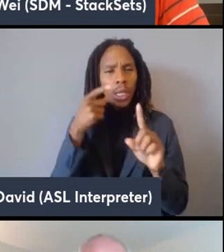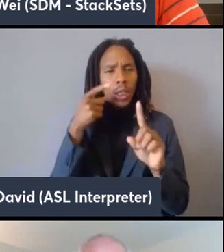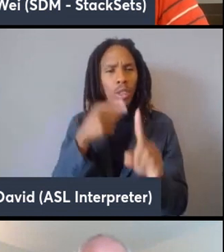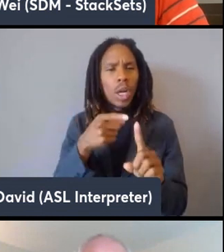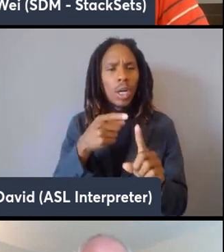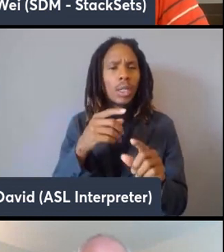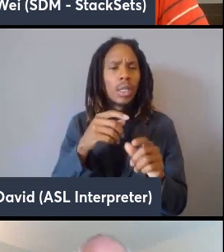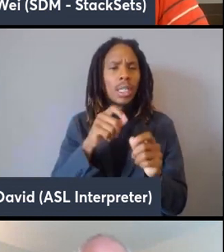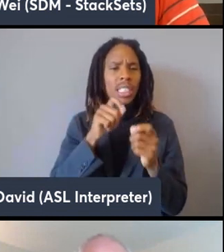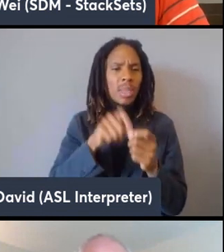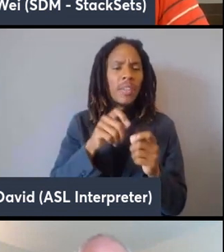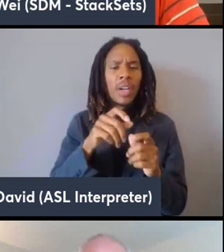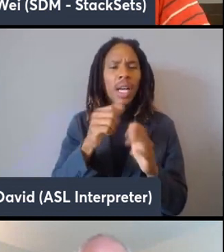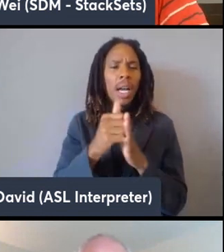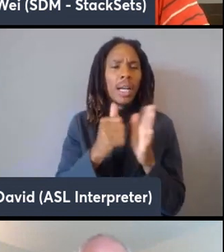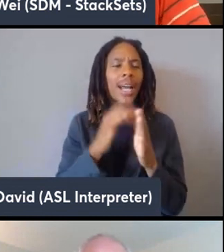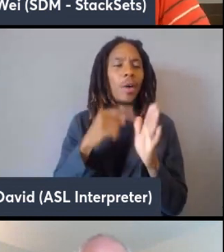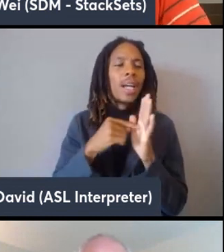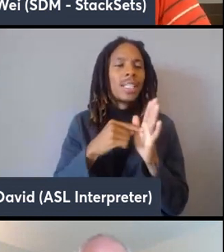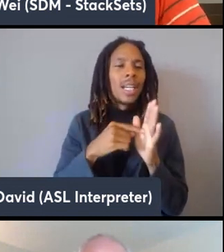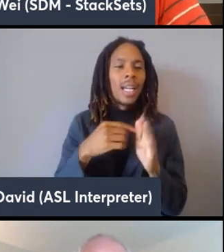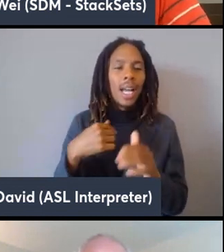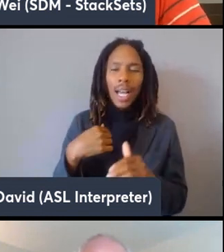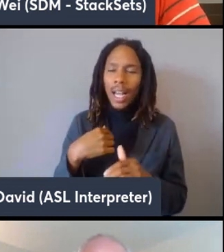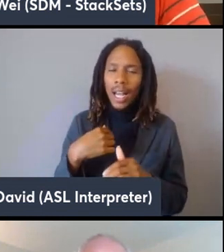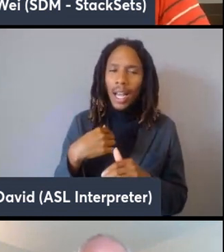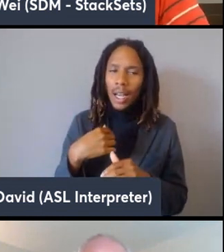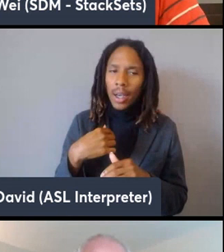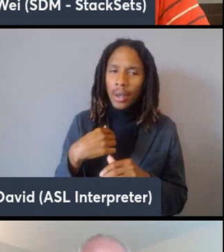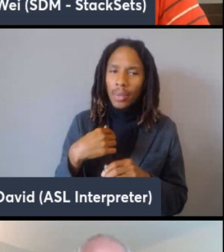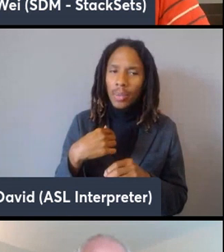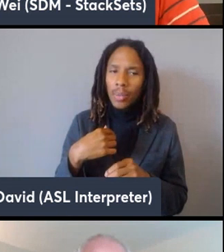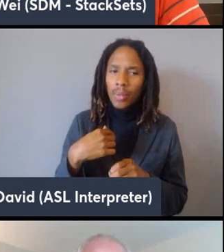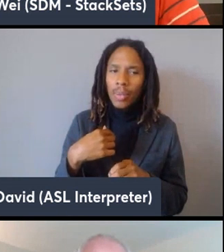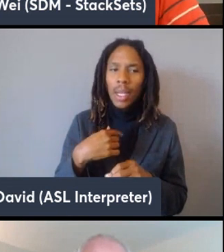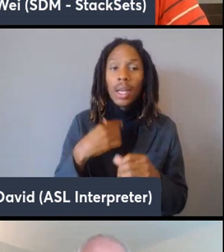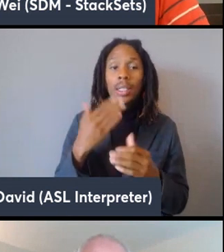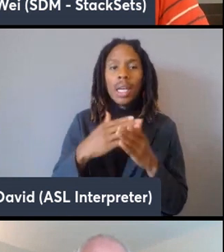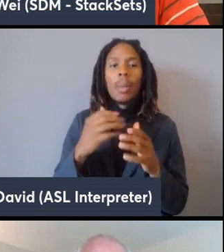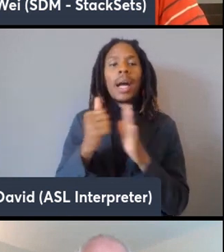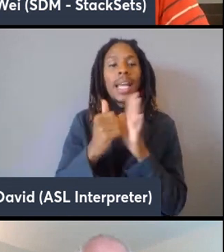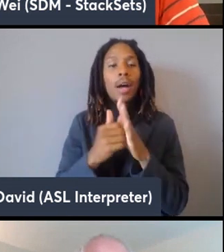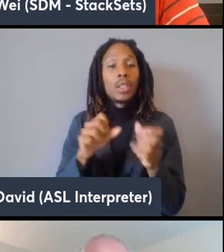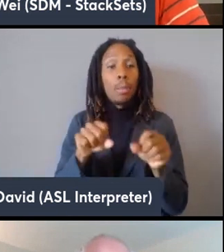For example, let's say I know that one account currently is broken. I want to avoid that account